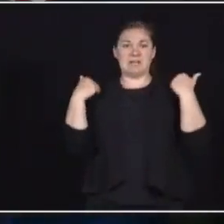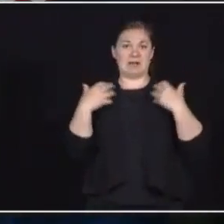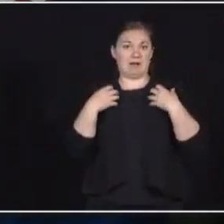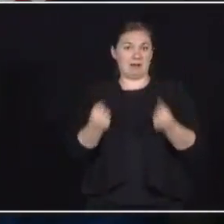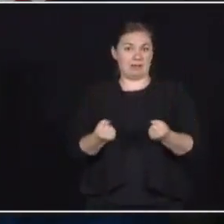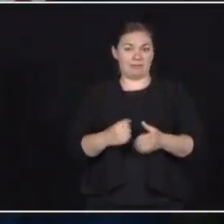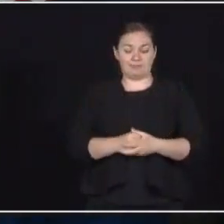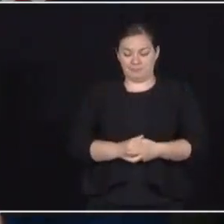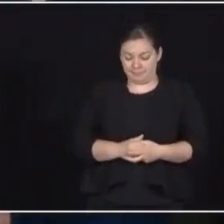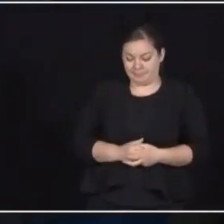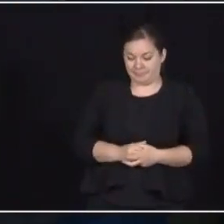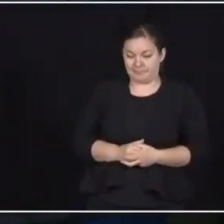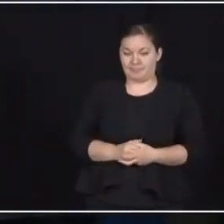I will pass it over to the minister.